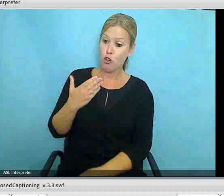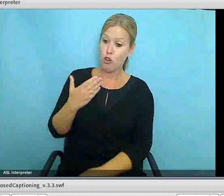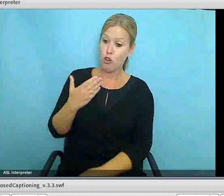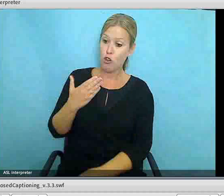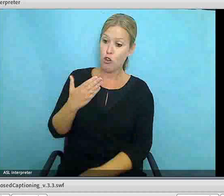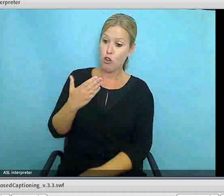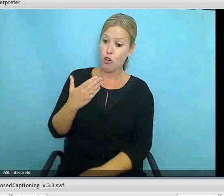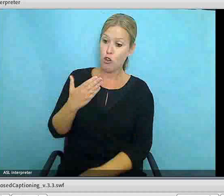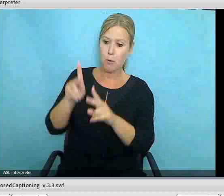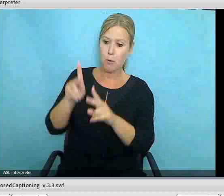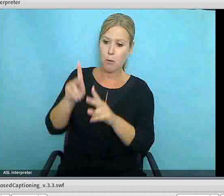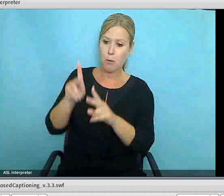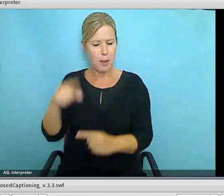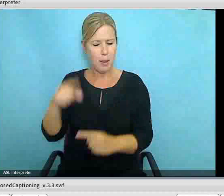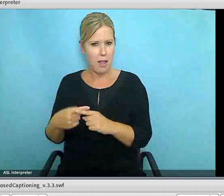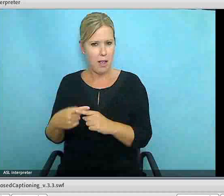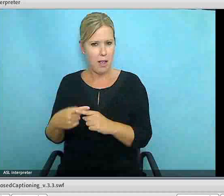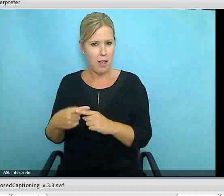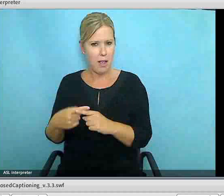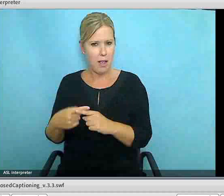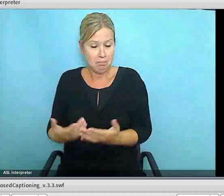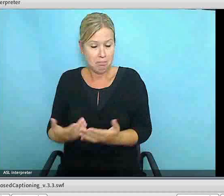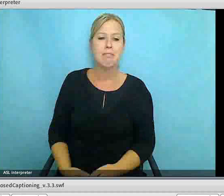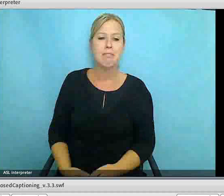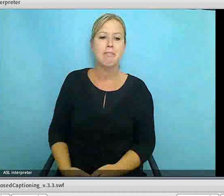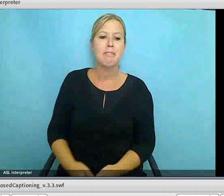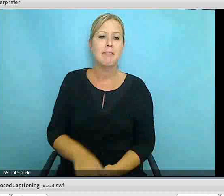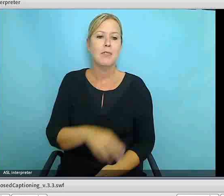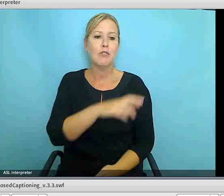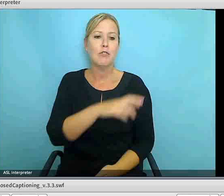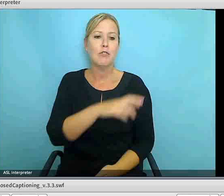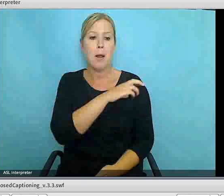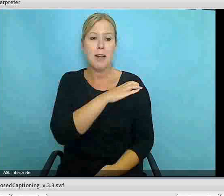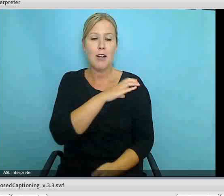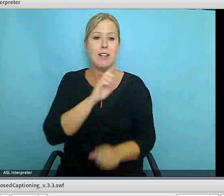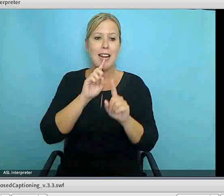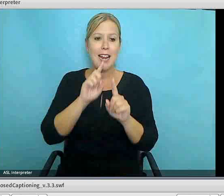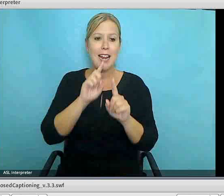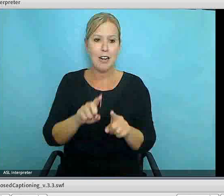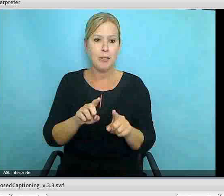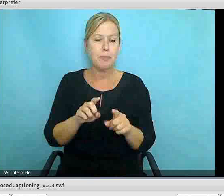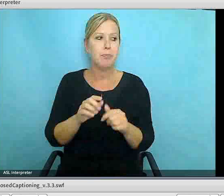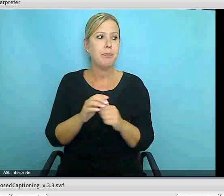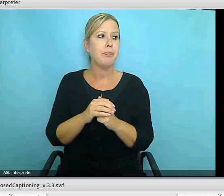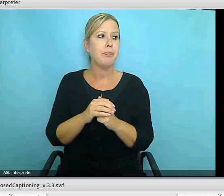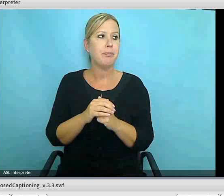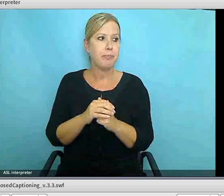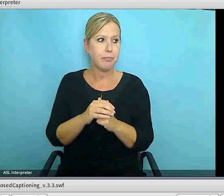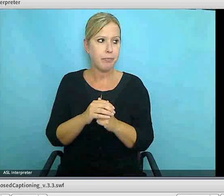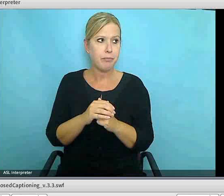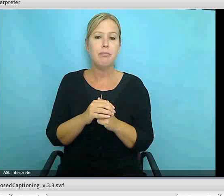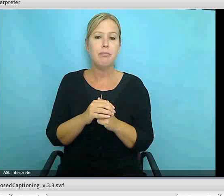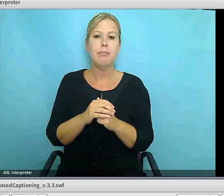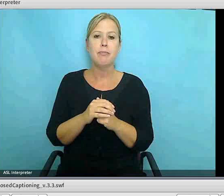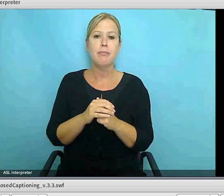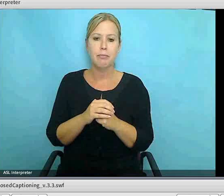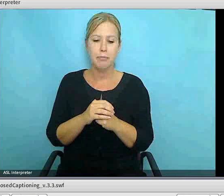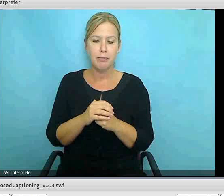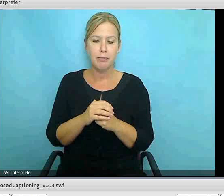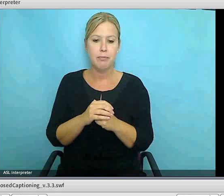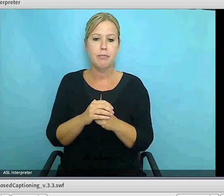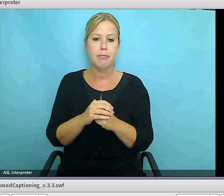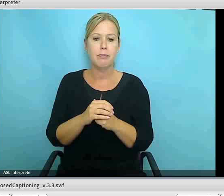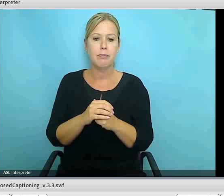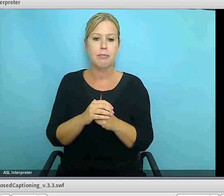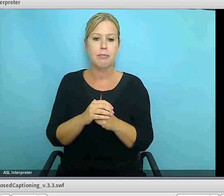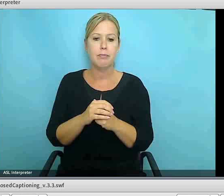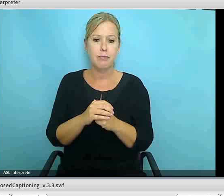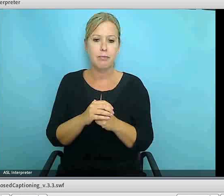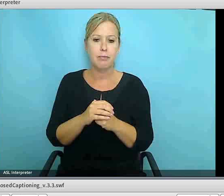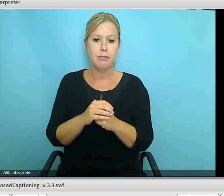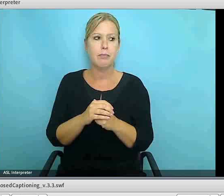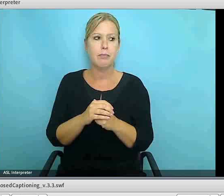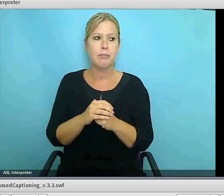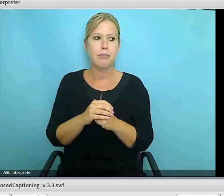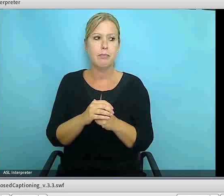about is whether or not the providers that they are most reliant on or most interested